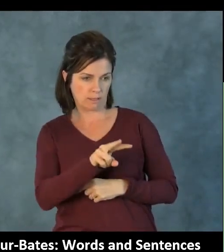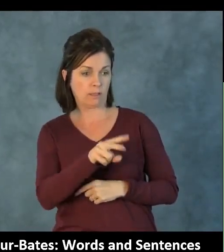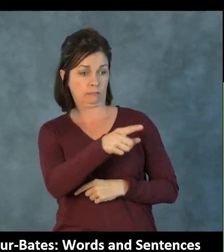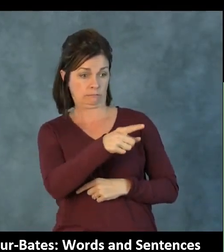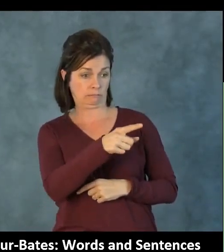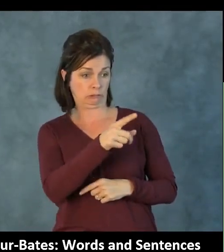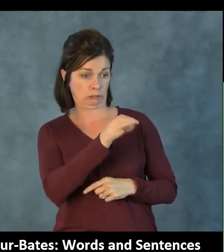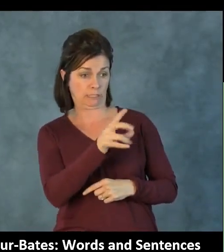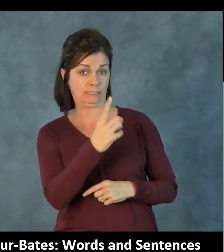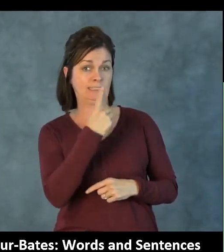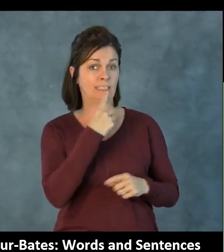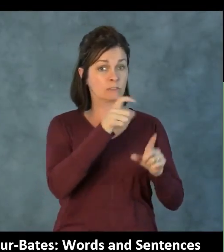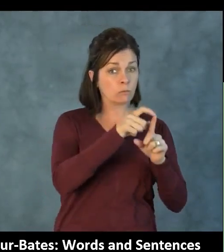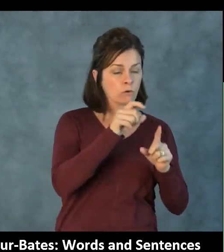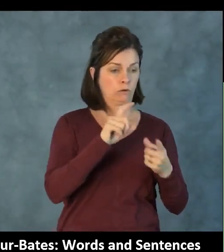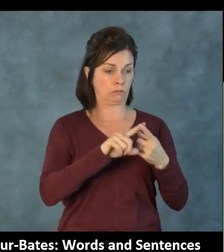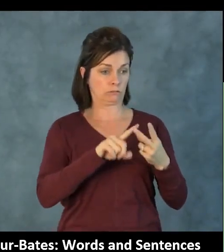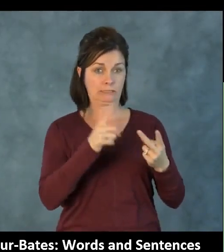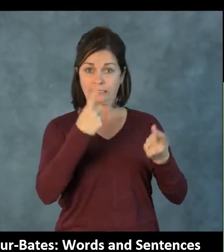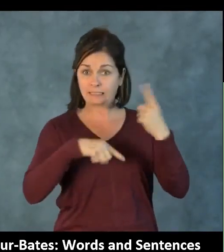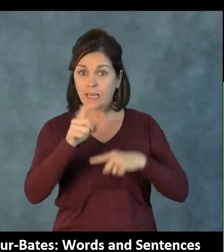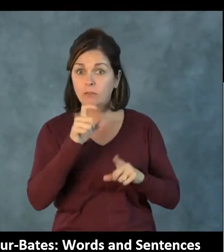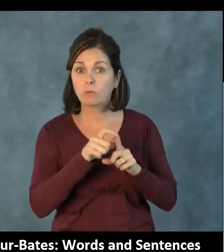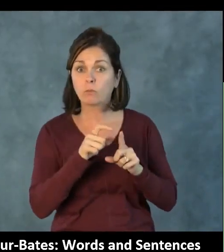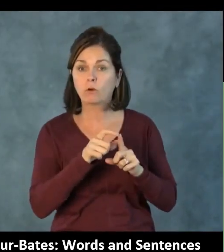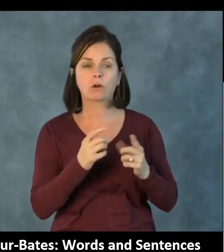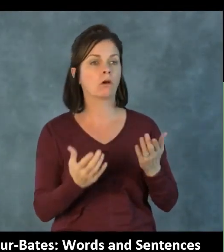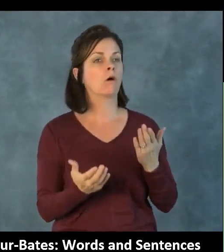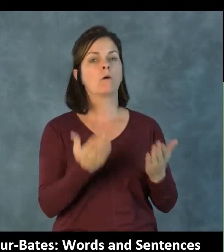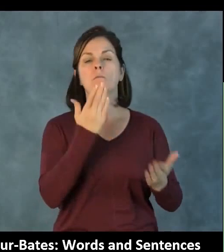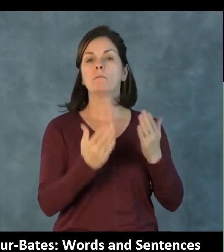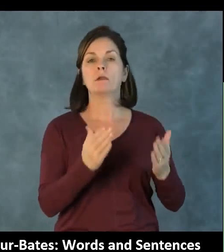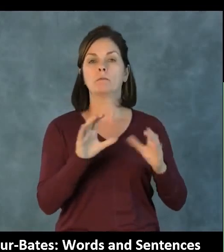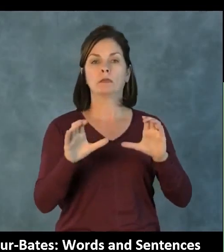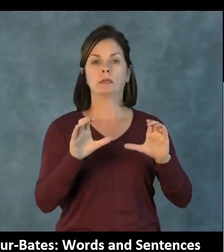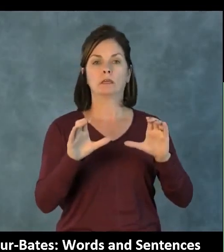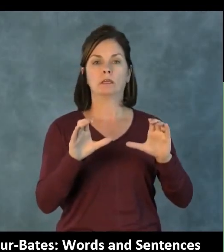the word, or if they do some combination of the two.